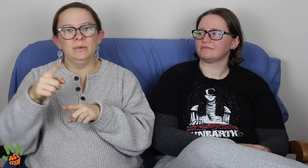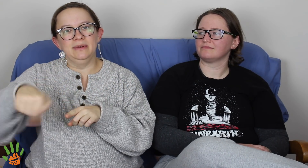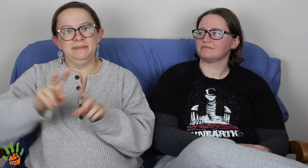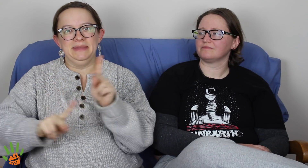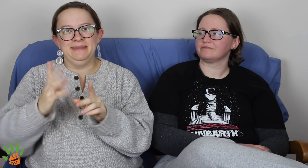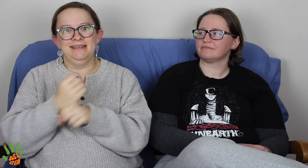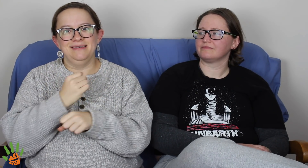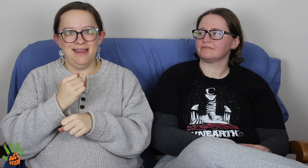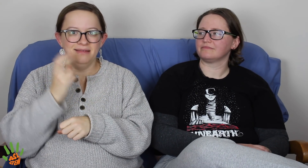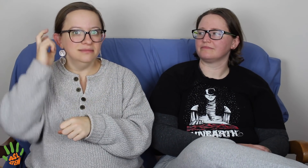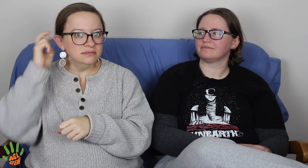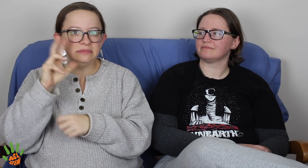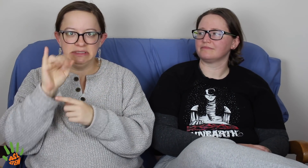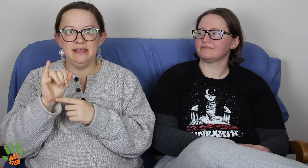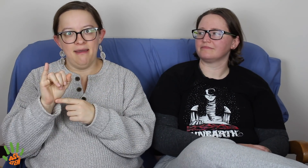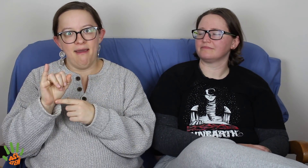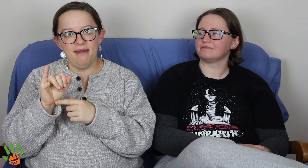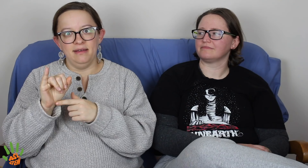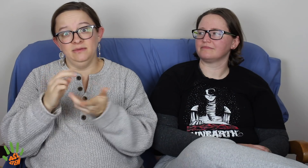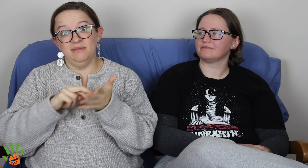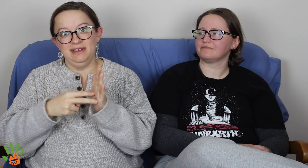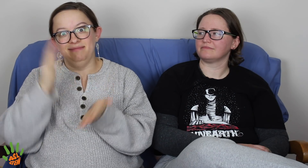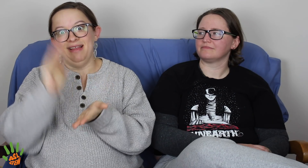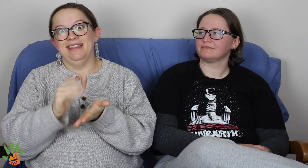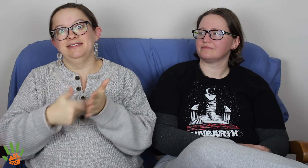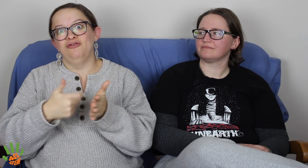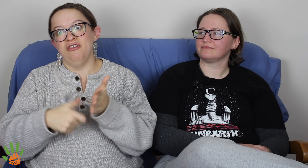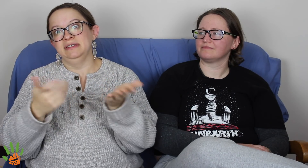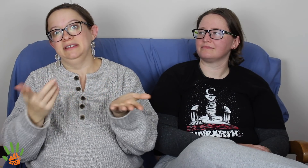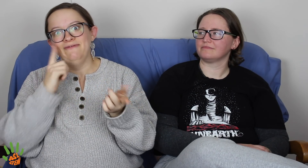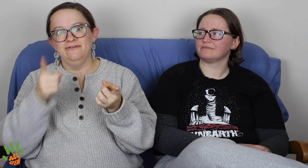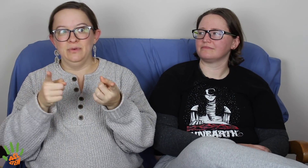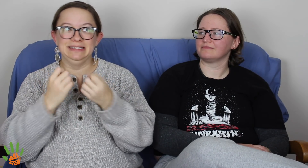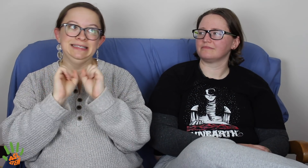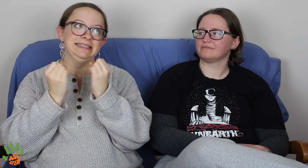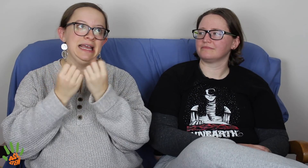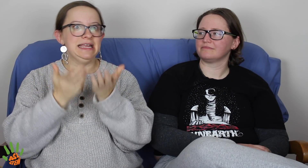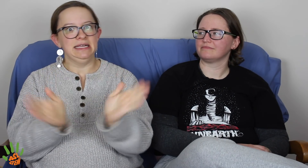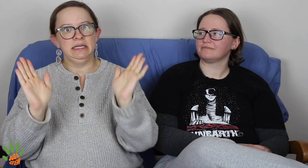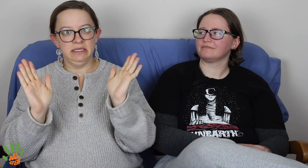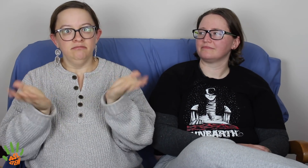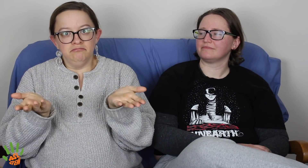for the people who receive the cochlear implant. So that means less costs for society.